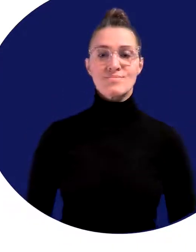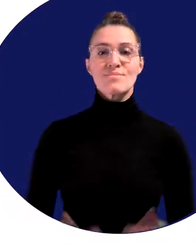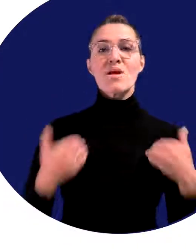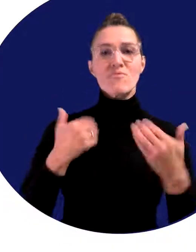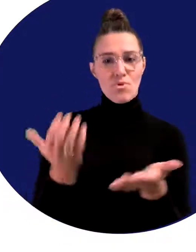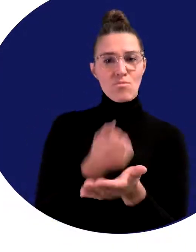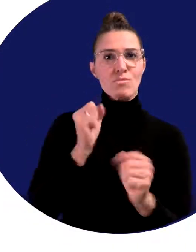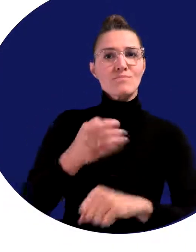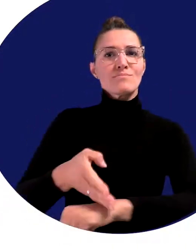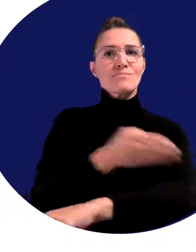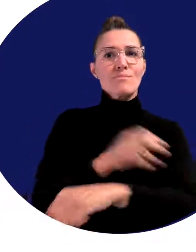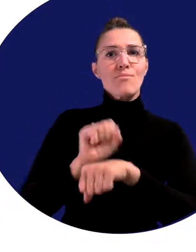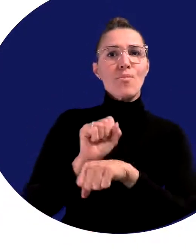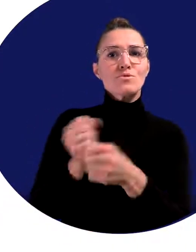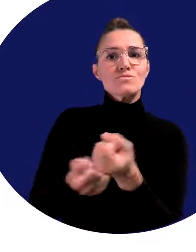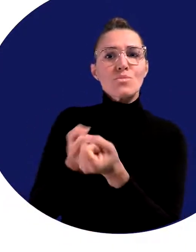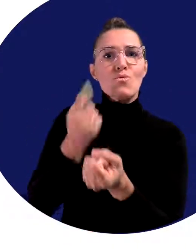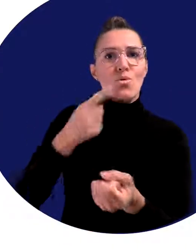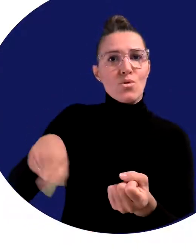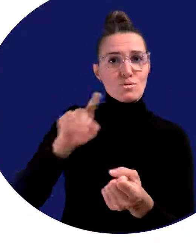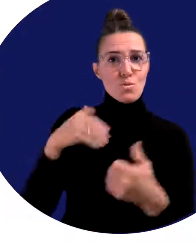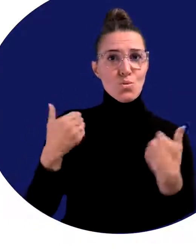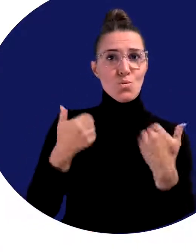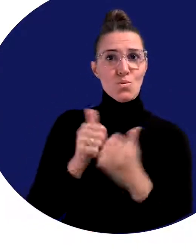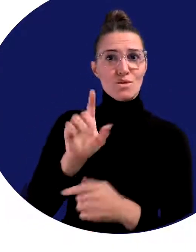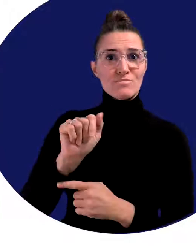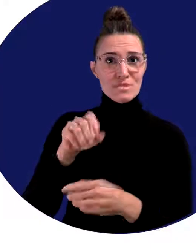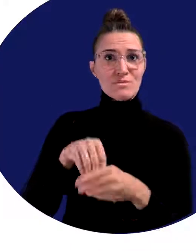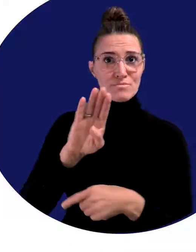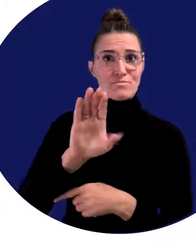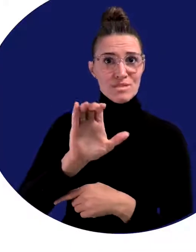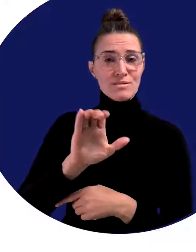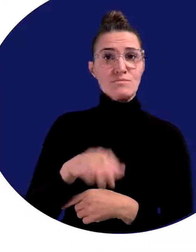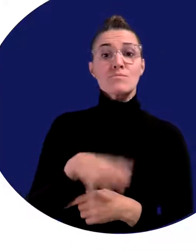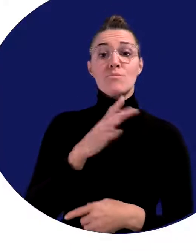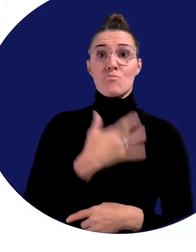There is opportunity to improve employment support for youth with disabilities in BC.